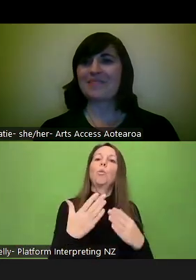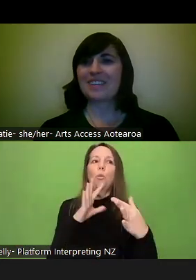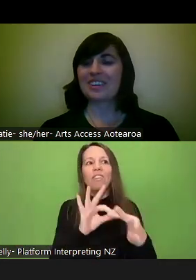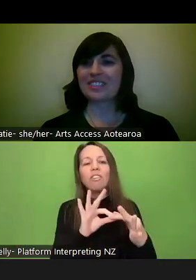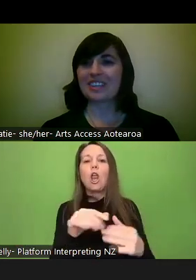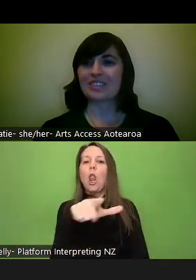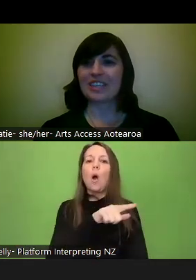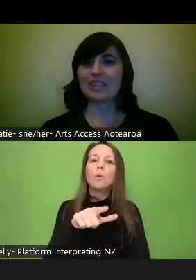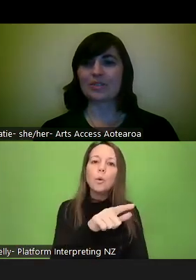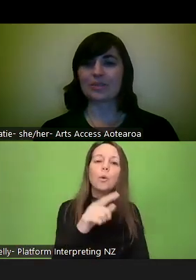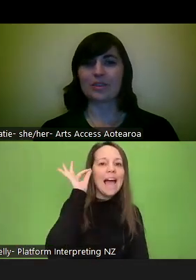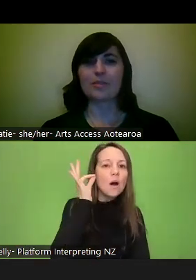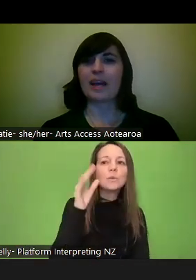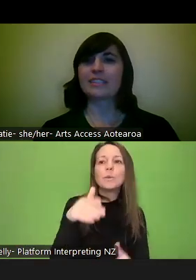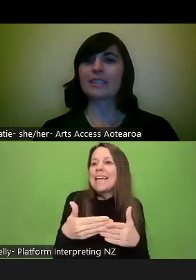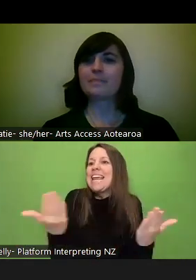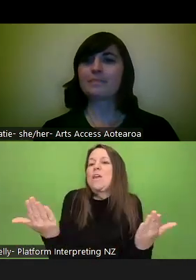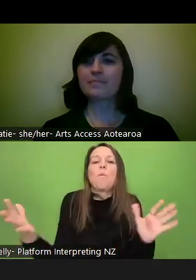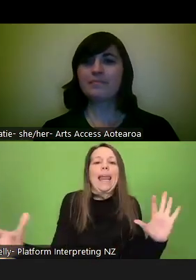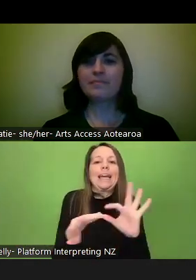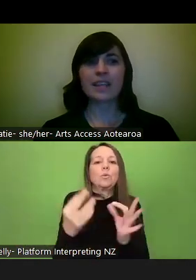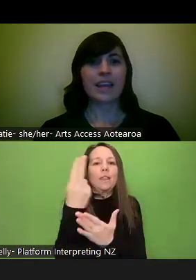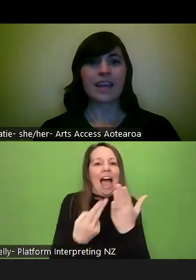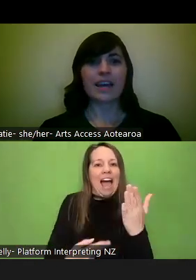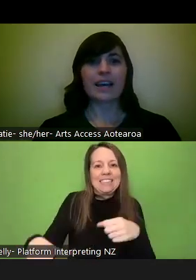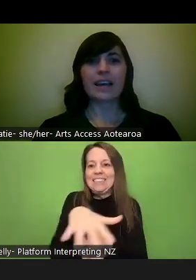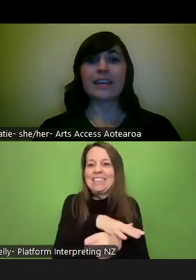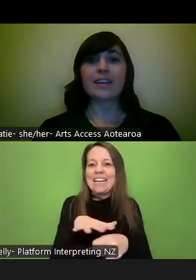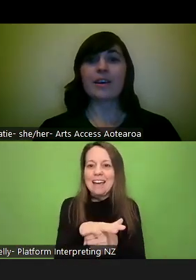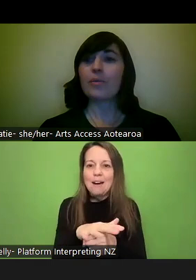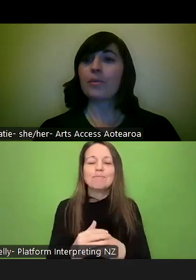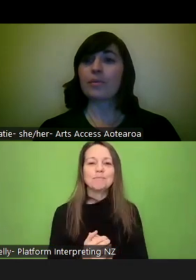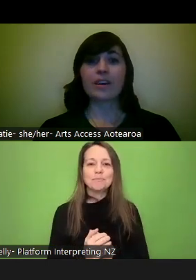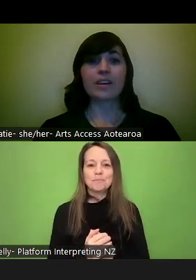in the art sector in any sort of capacity. And then